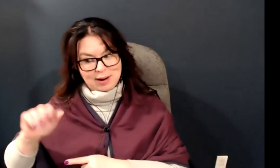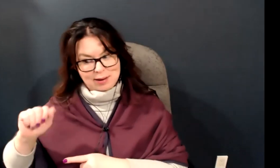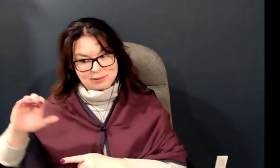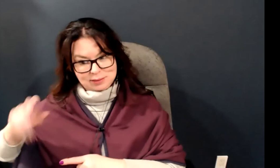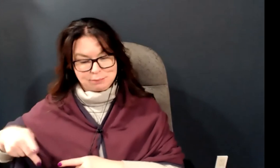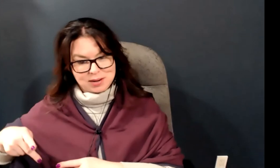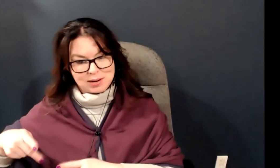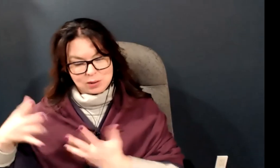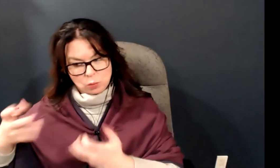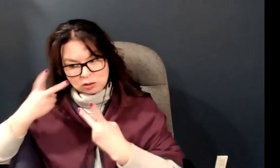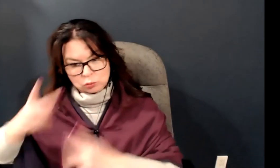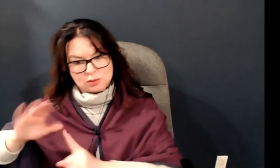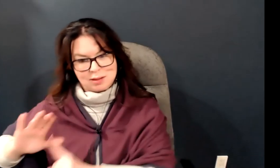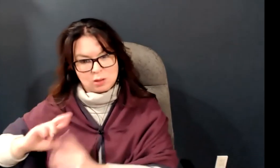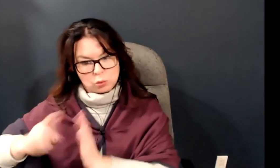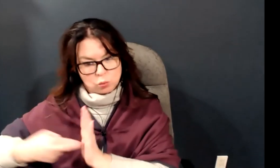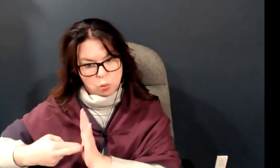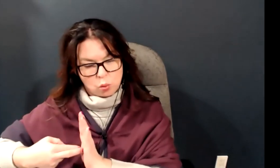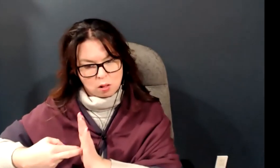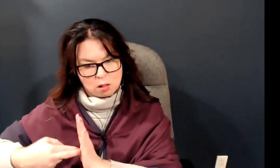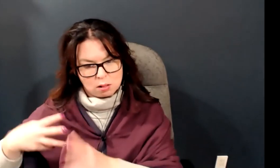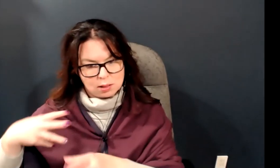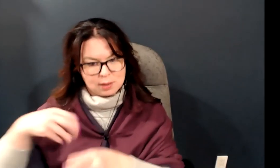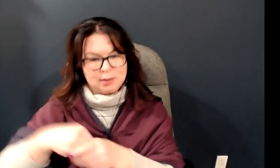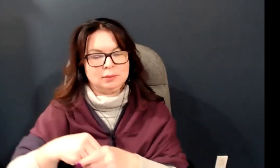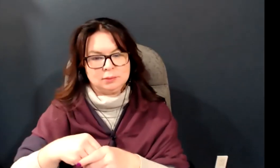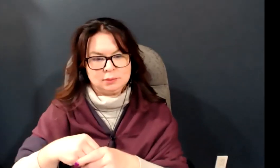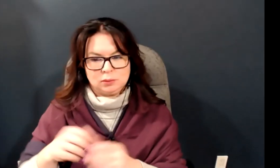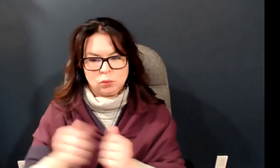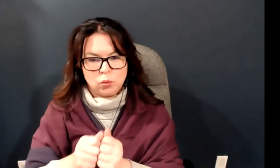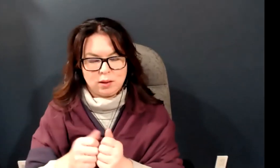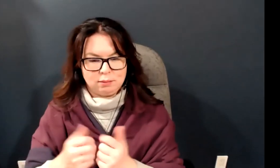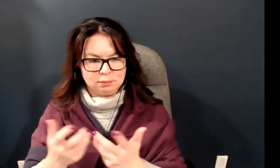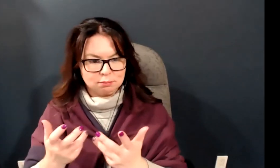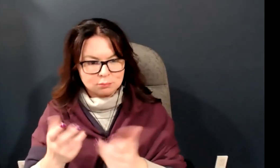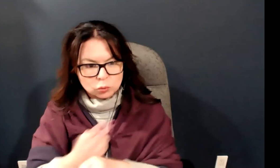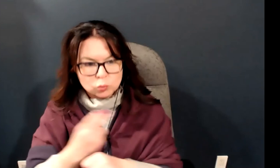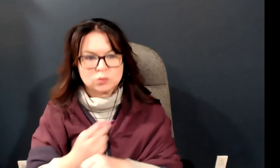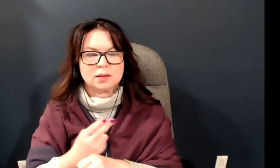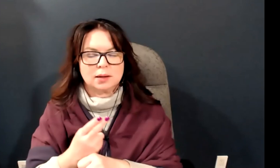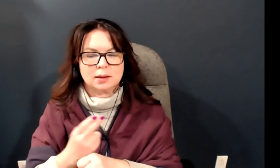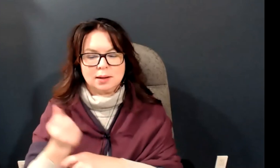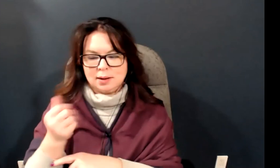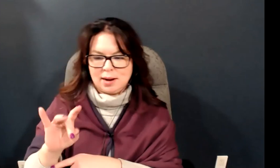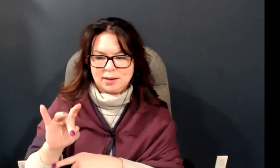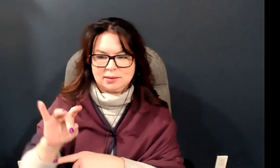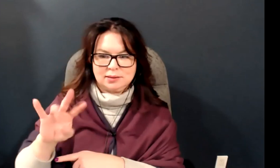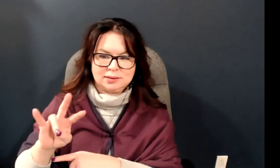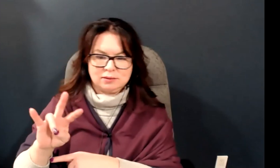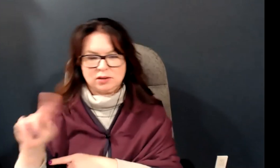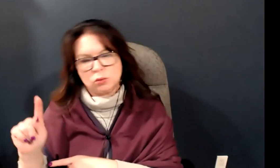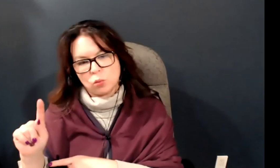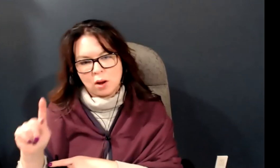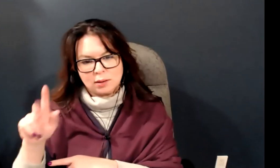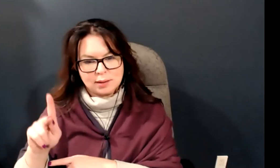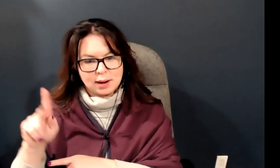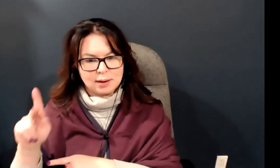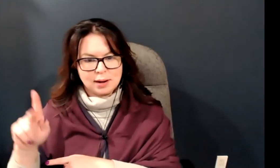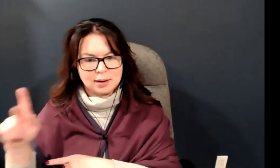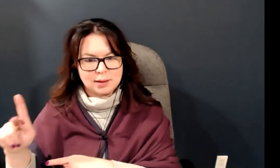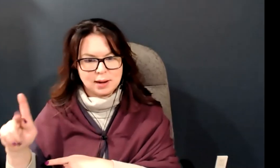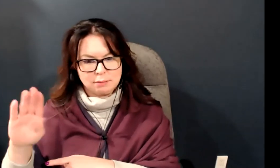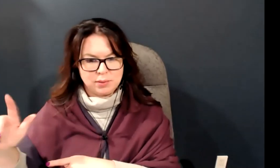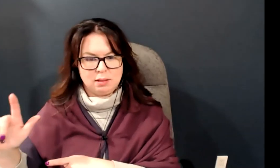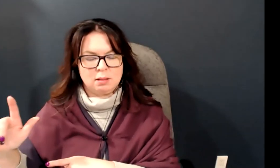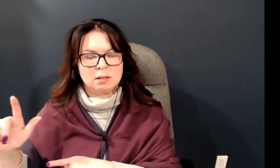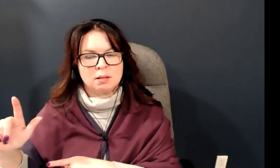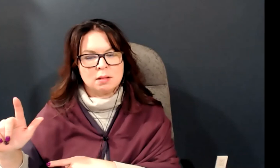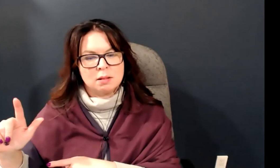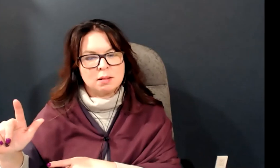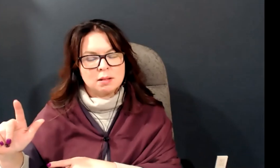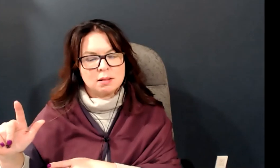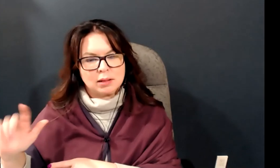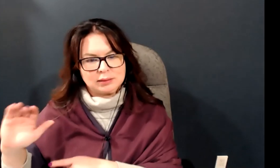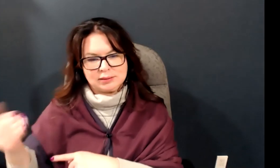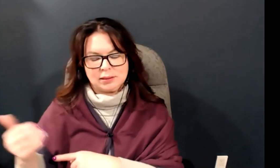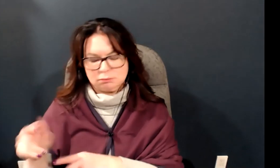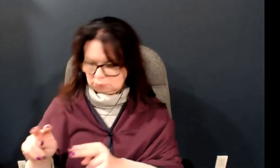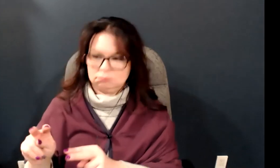the Weisman when I did and people went crazy for it, they loved it. I mean, just because